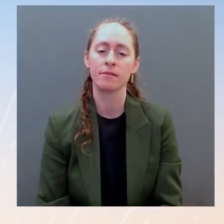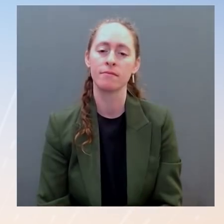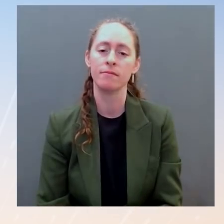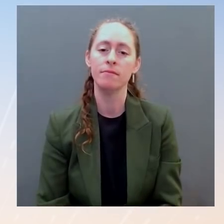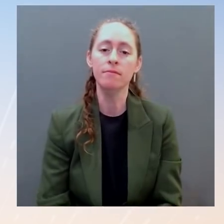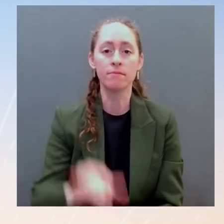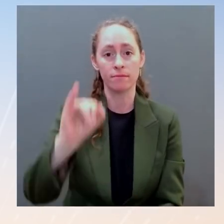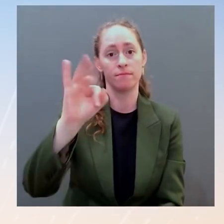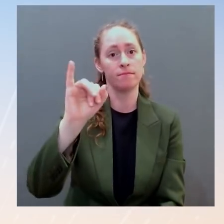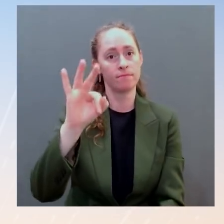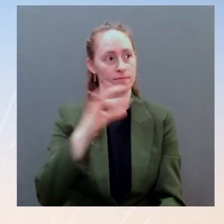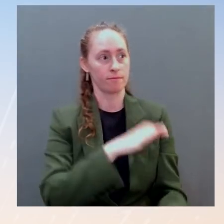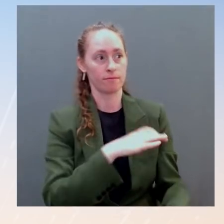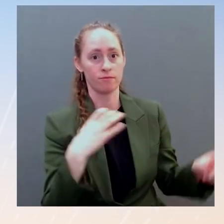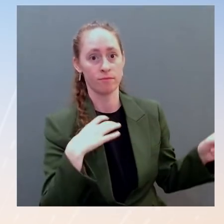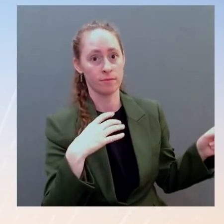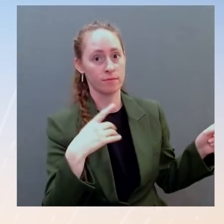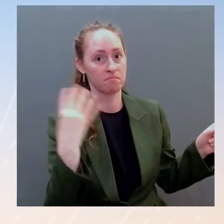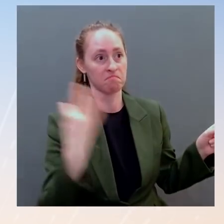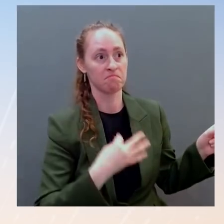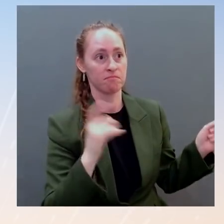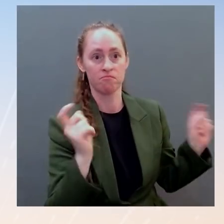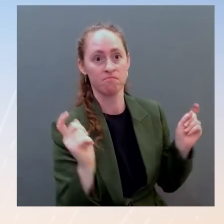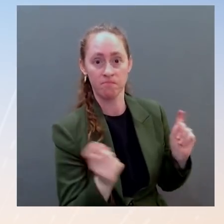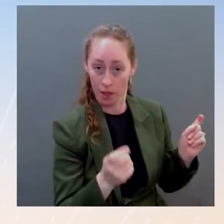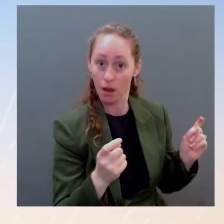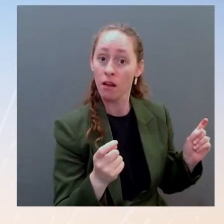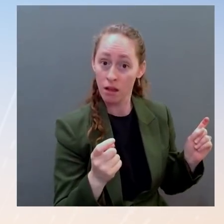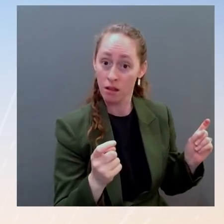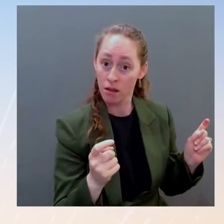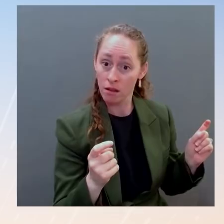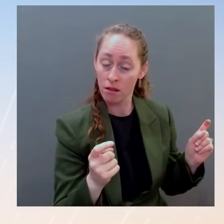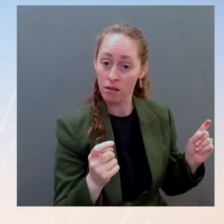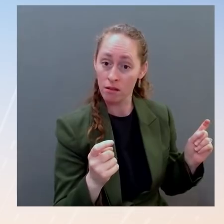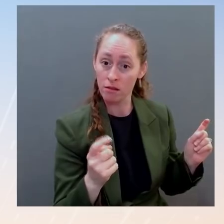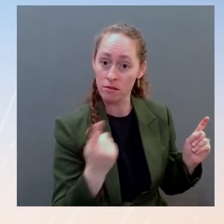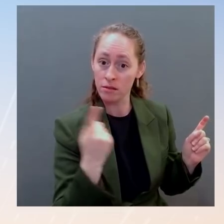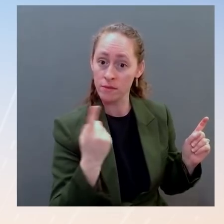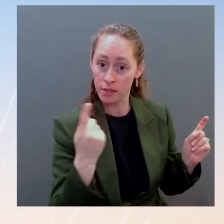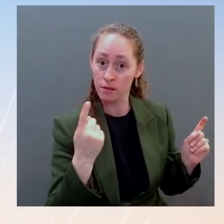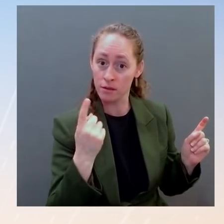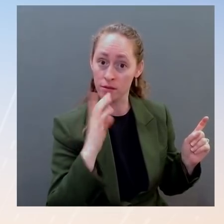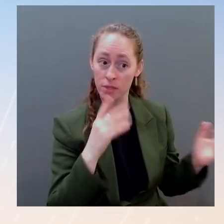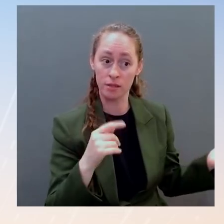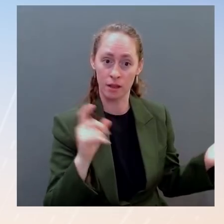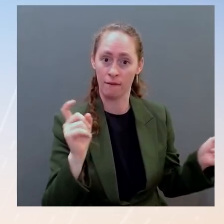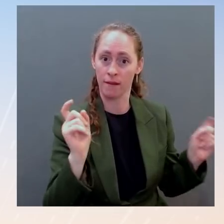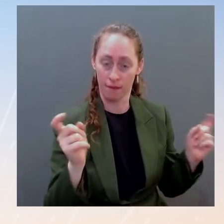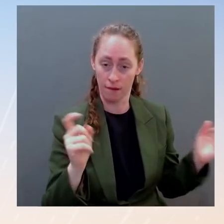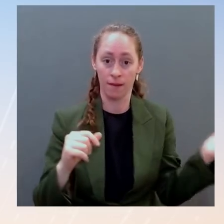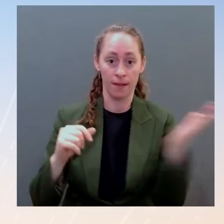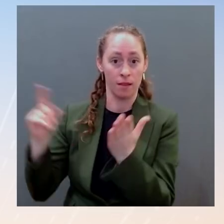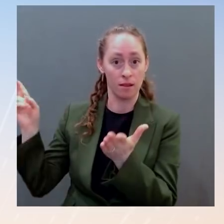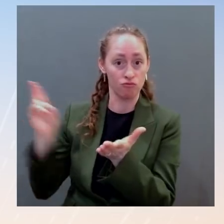and he would ultimately have to either sign it or veto it. Is -- Ms. Psaki: There's a lot of steps between now and then. So, at this point, that's very premature.